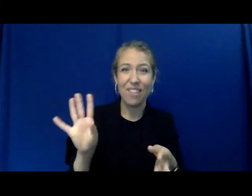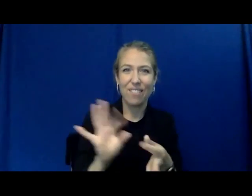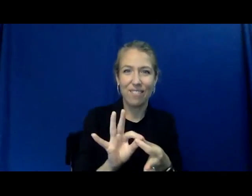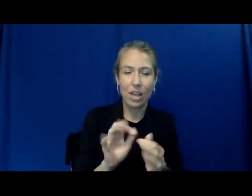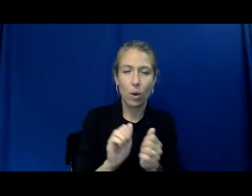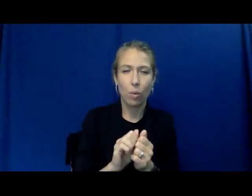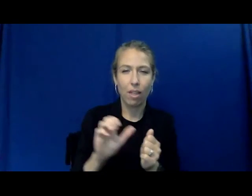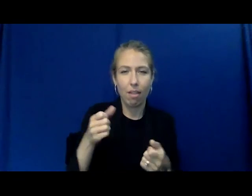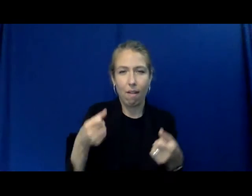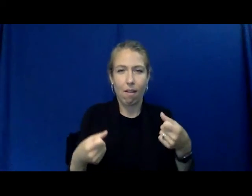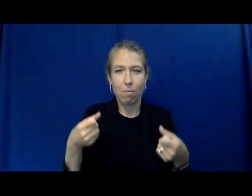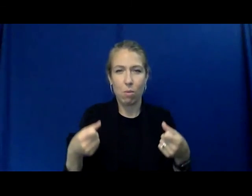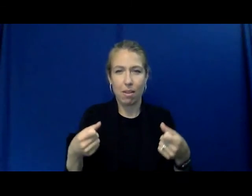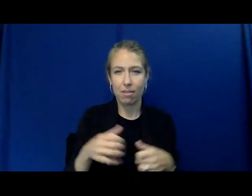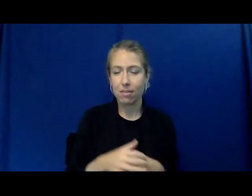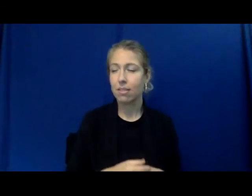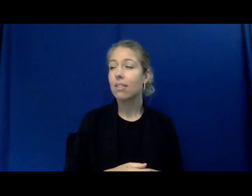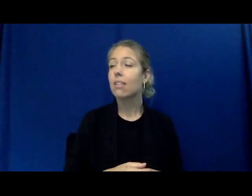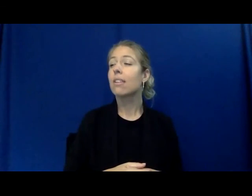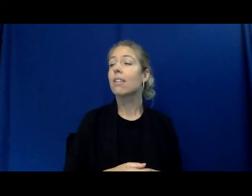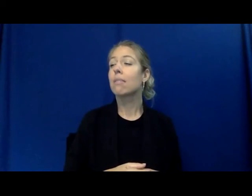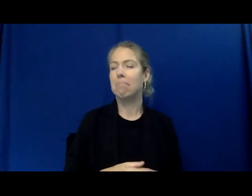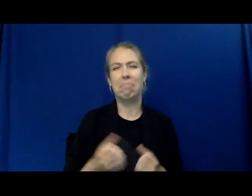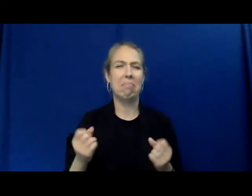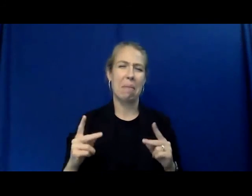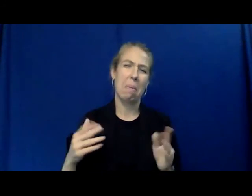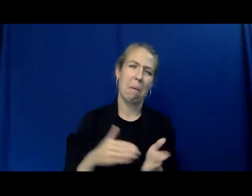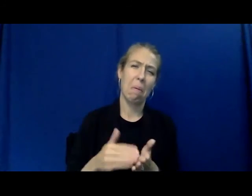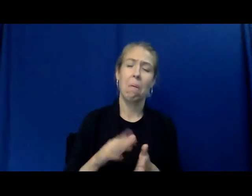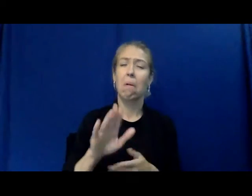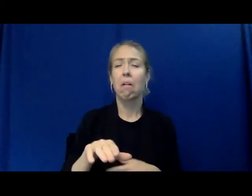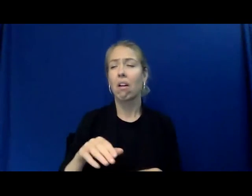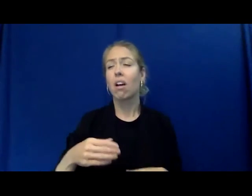So you know, people come up with the standard, well, there is car dealerships, and then,